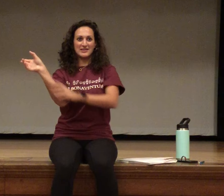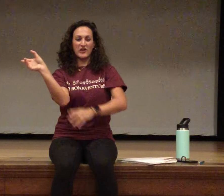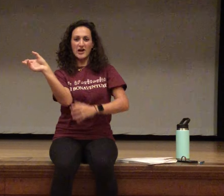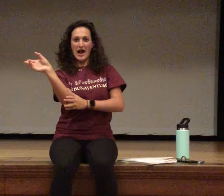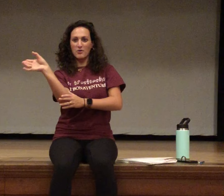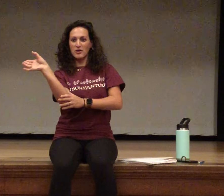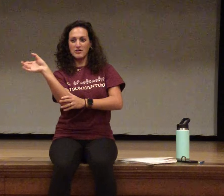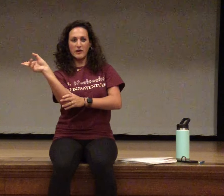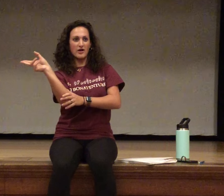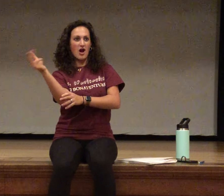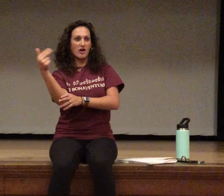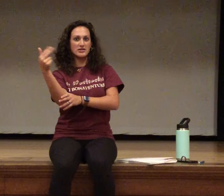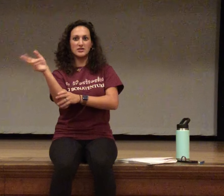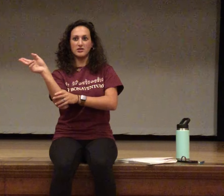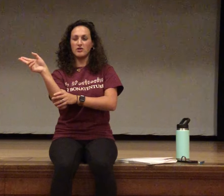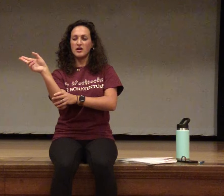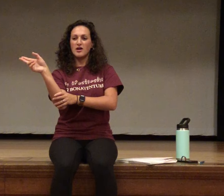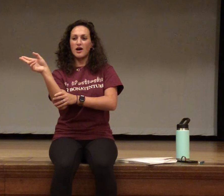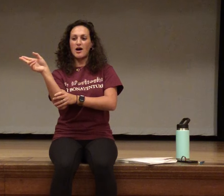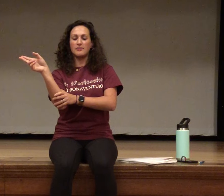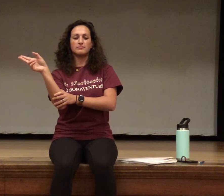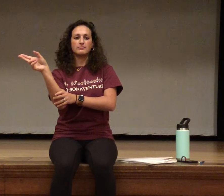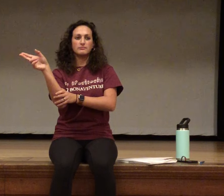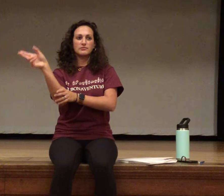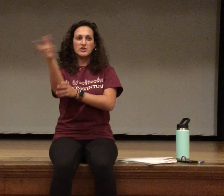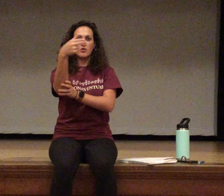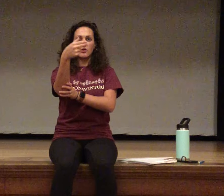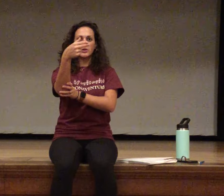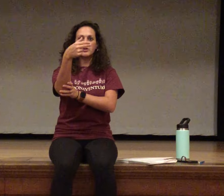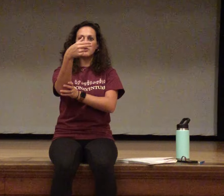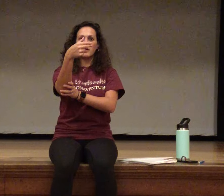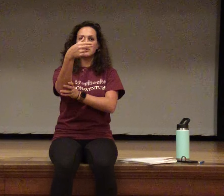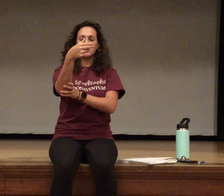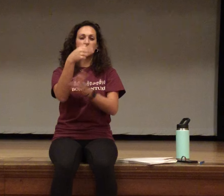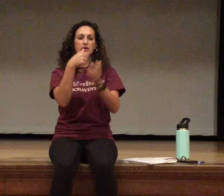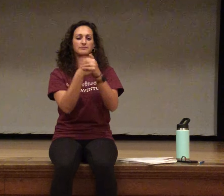very awkward and very hard to do um so those are the two that are switched in